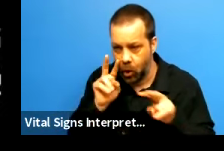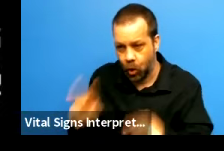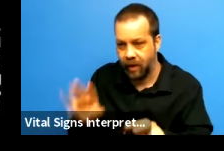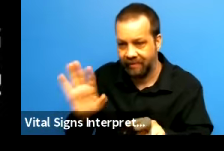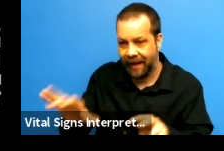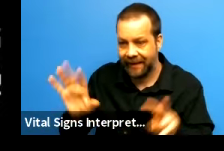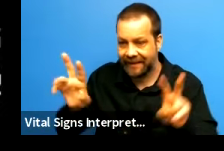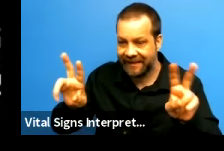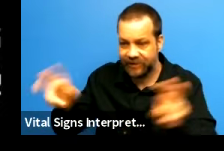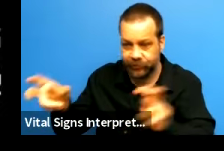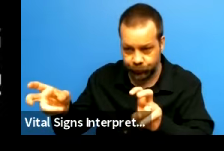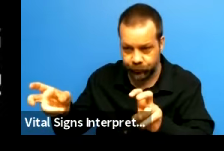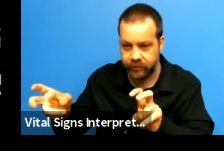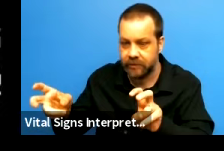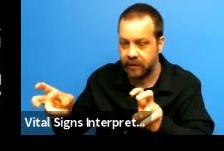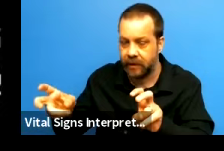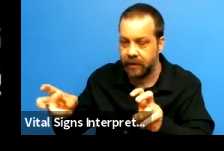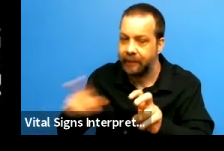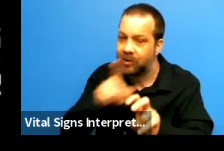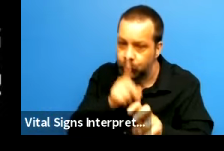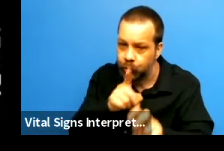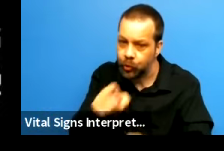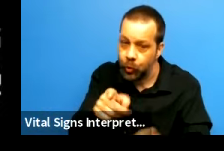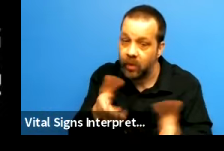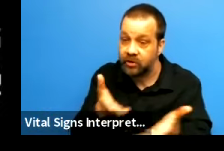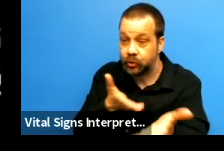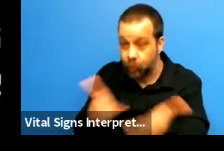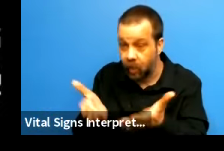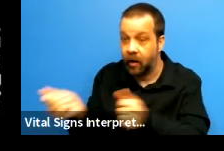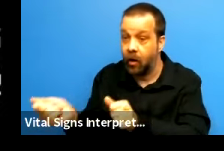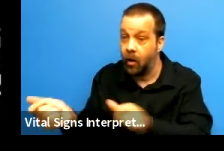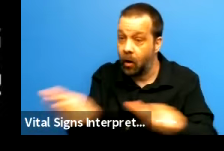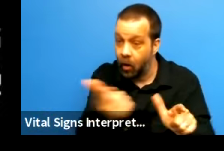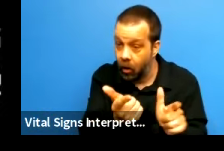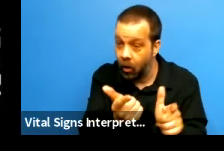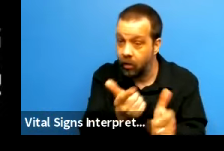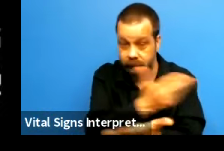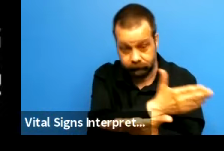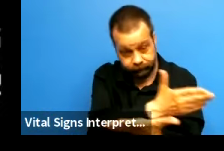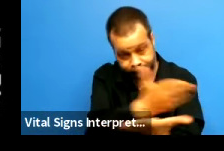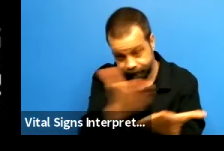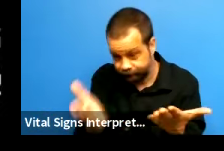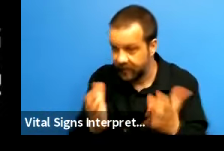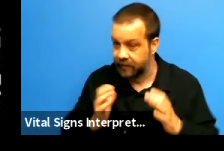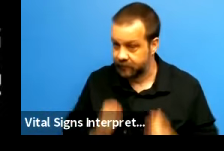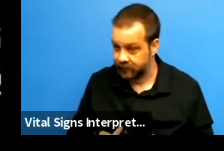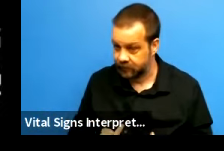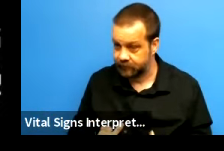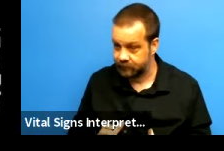and make sure that you're serving all customers, including customers with disabilities.